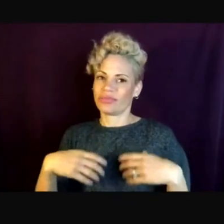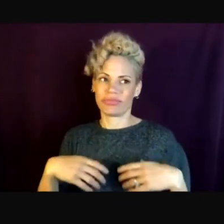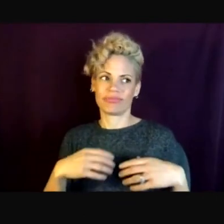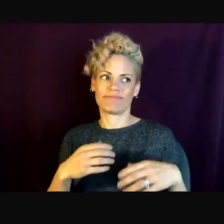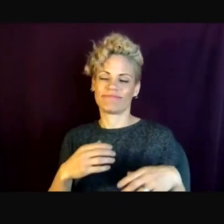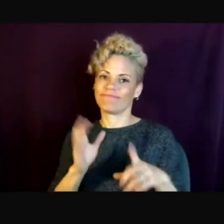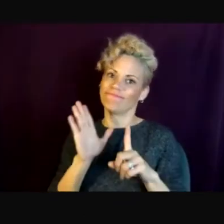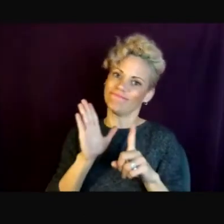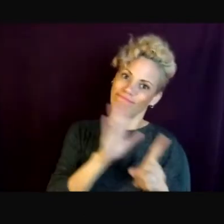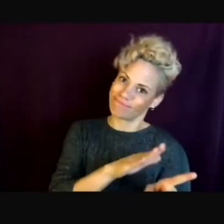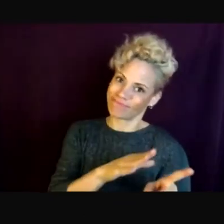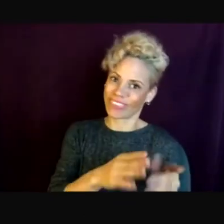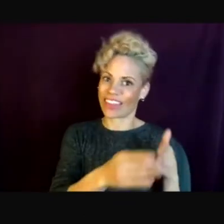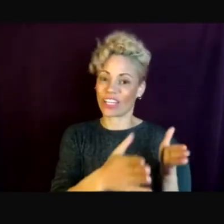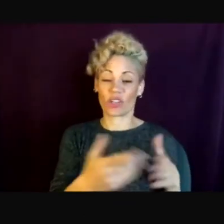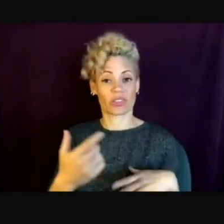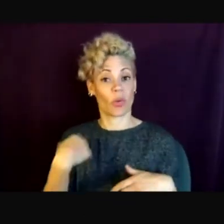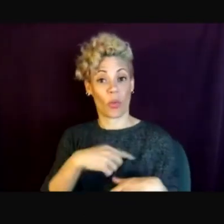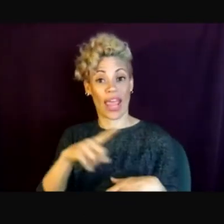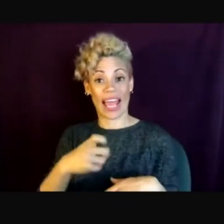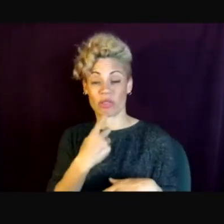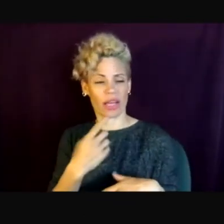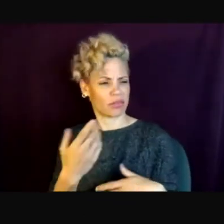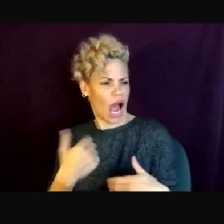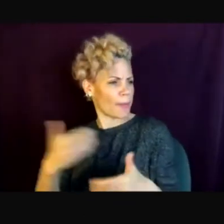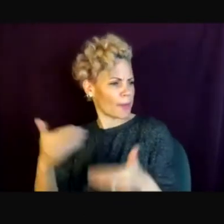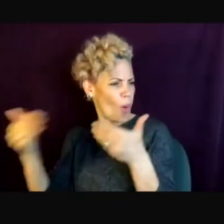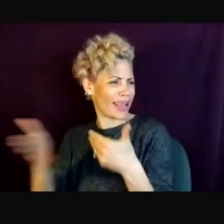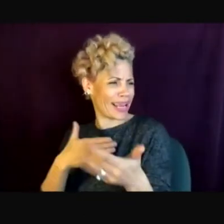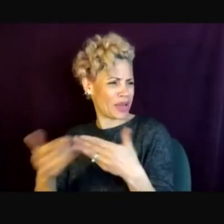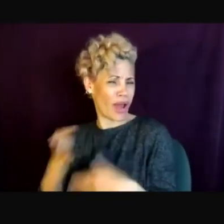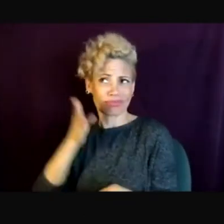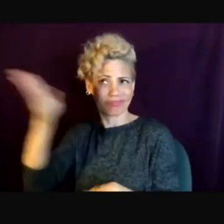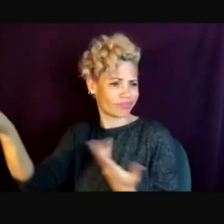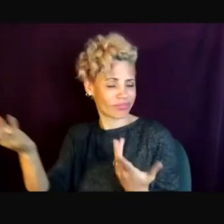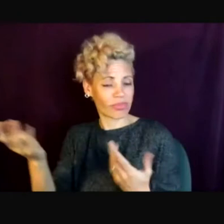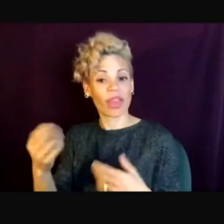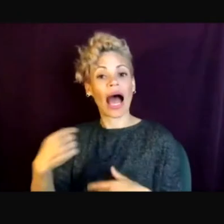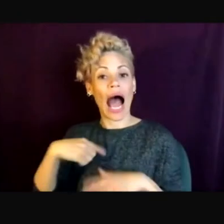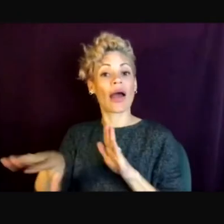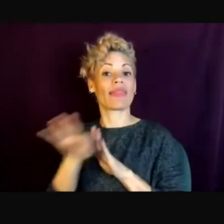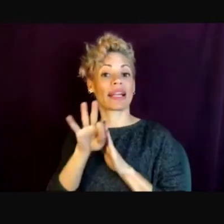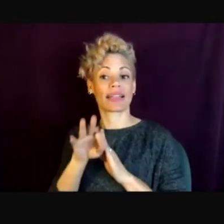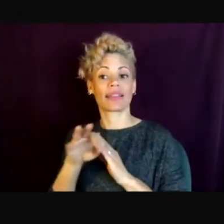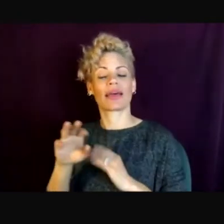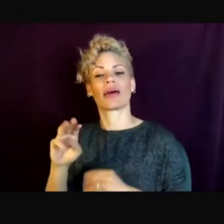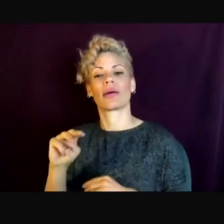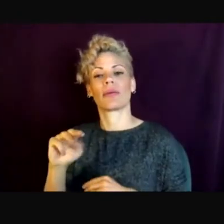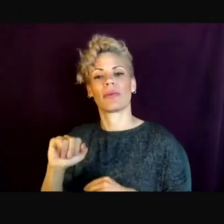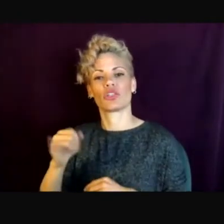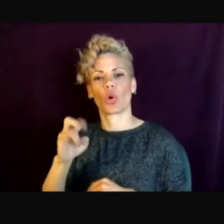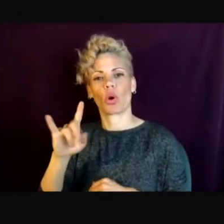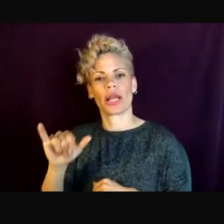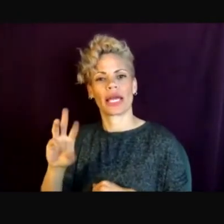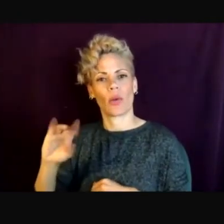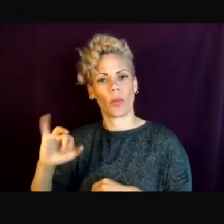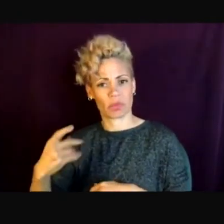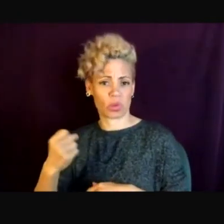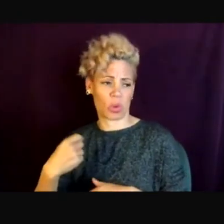I was gonna push ahead with it anyway. I had been elected the Majority Whip, and so I felt I had some influence.